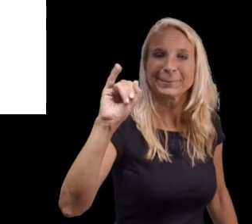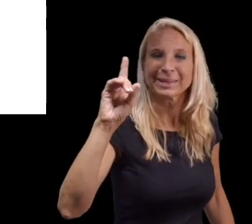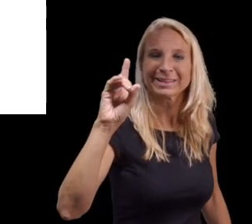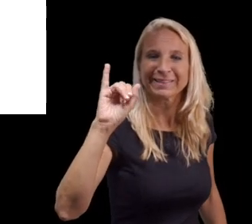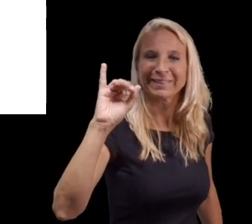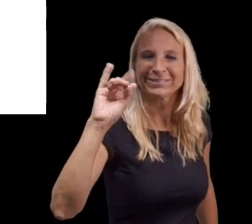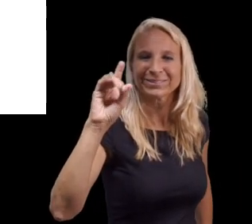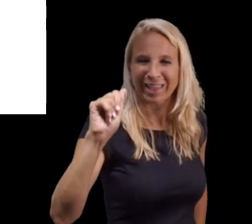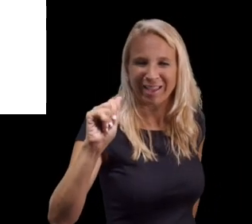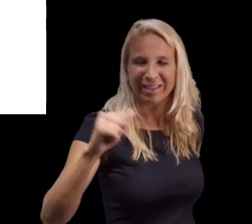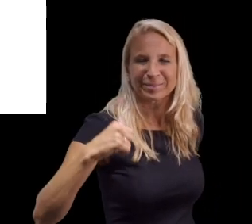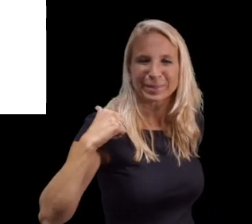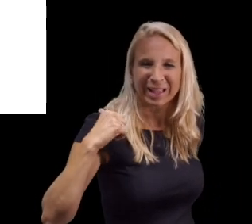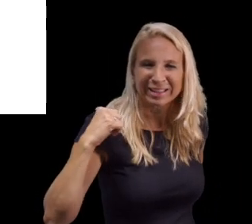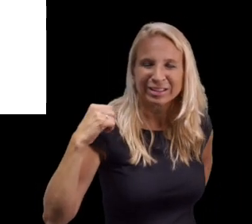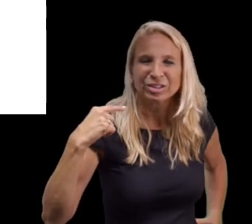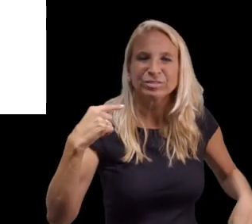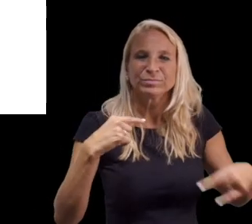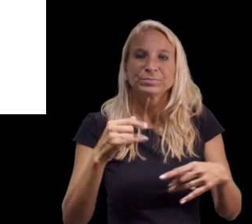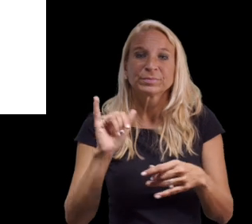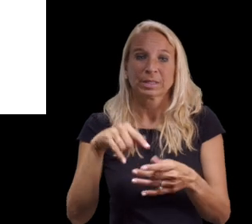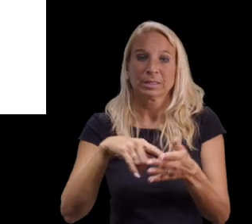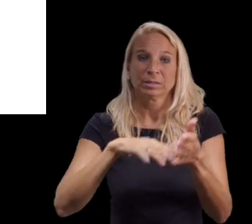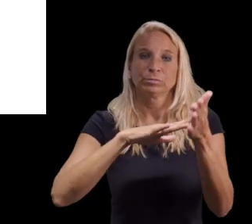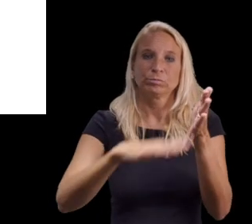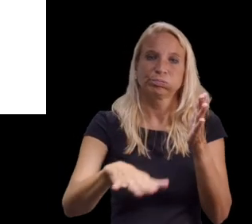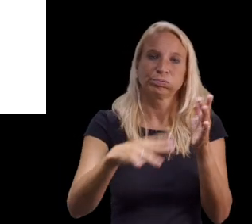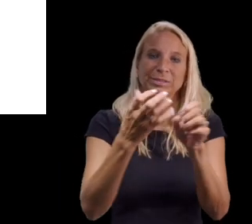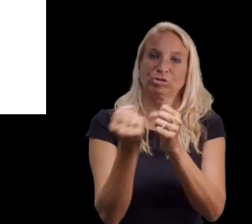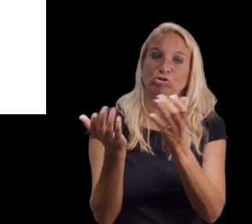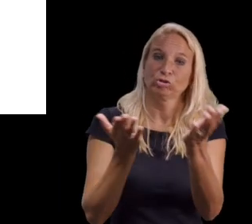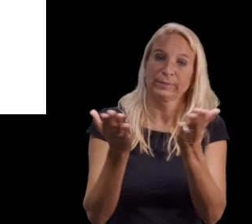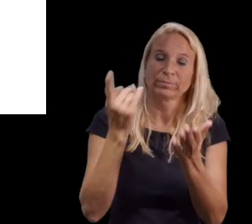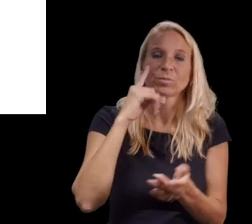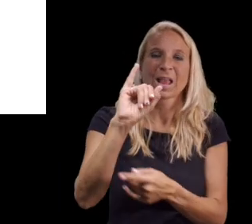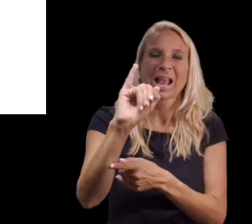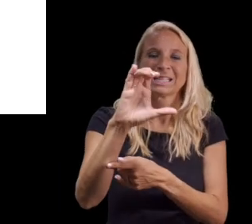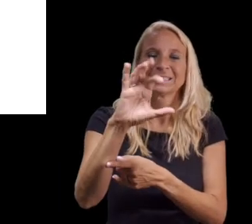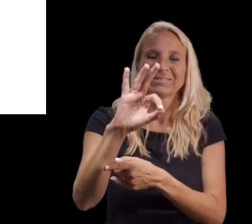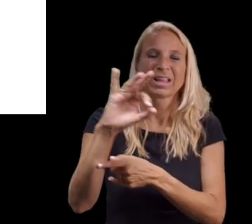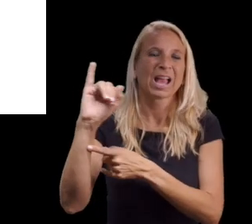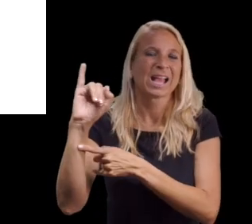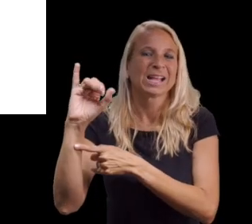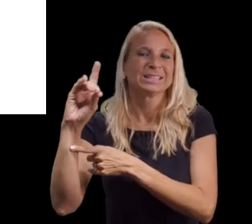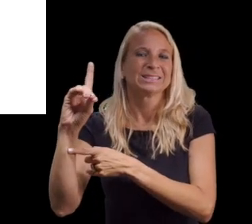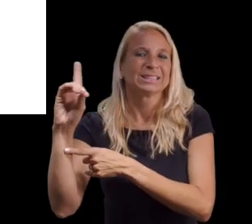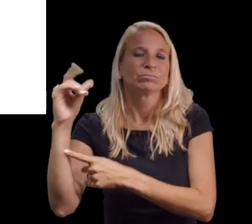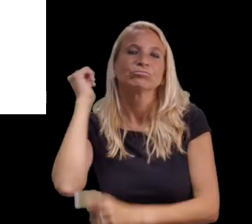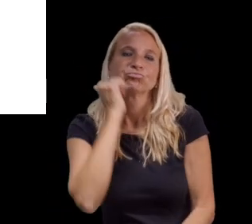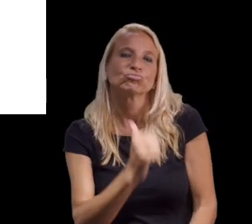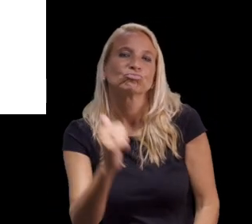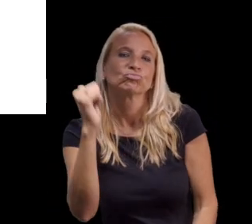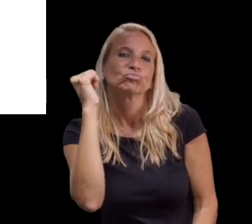This waiver is an alternative to receiving services and an ICF/IDD facility.